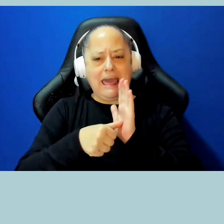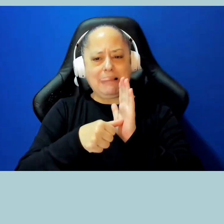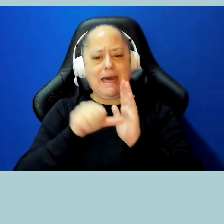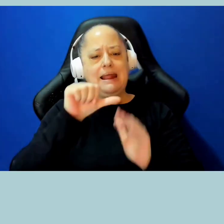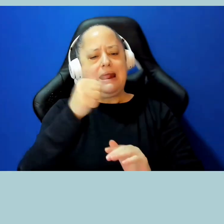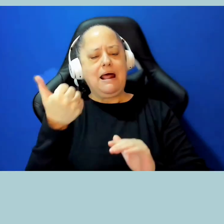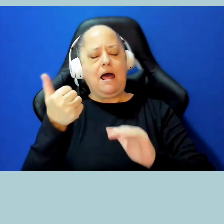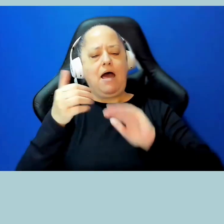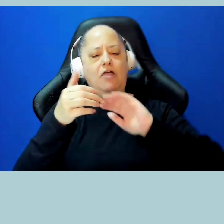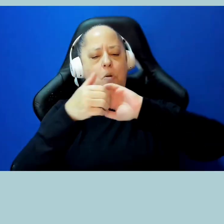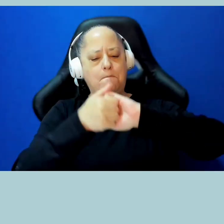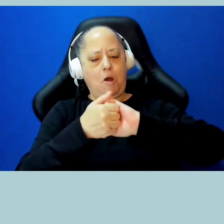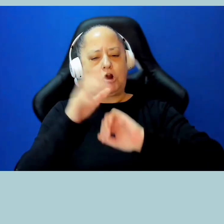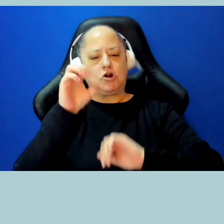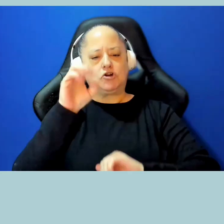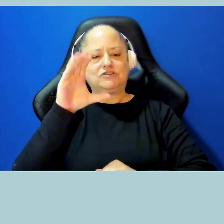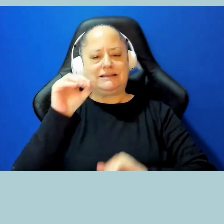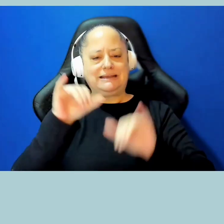ecosystem, but it's really kind of up to all of us.